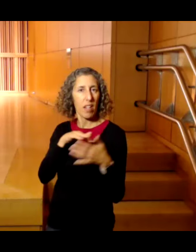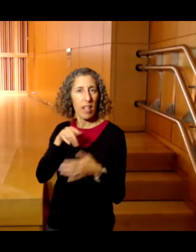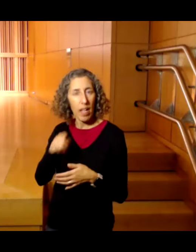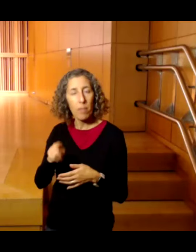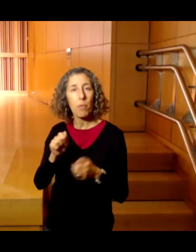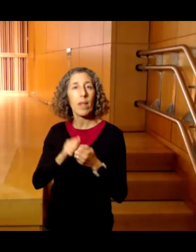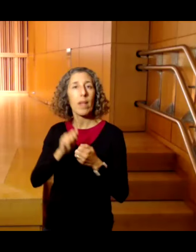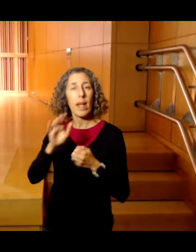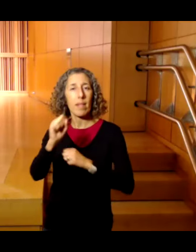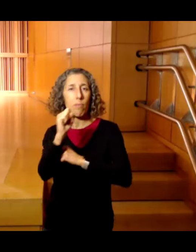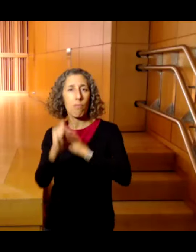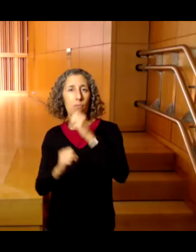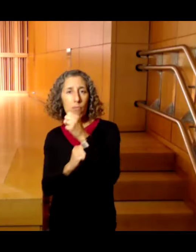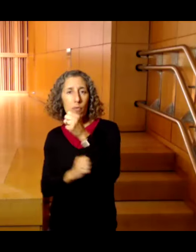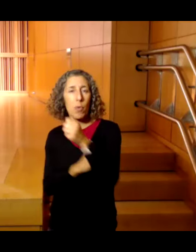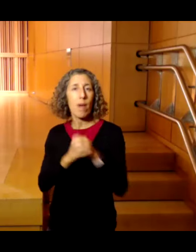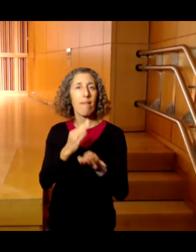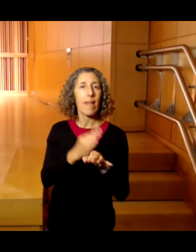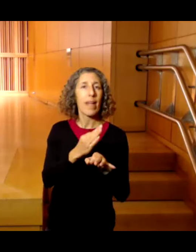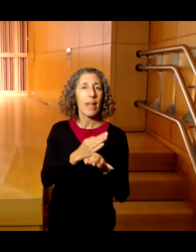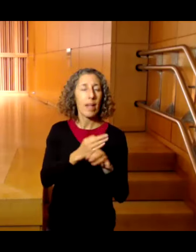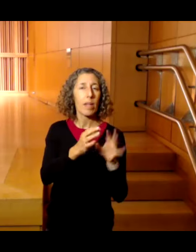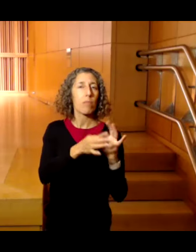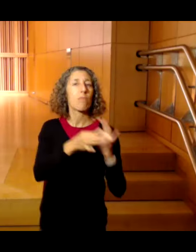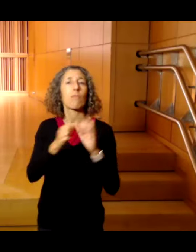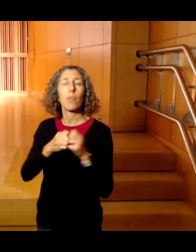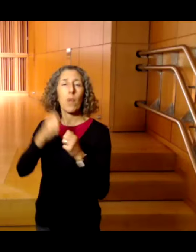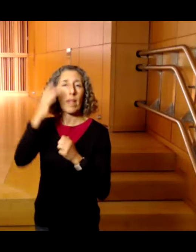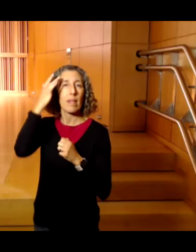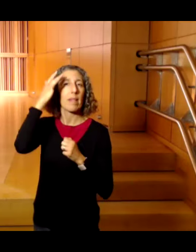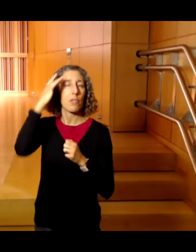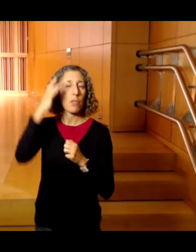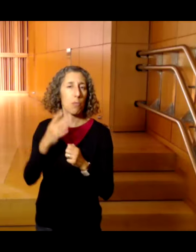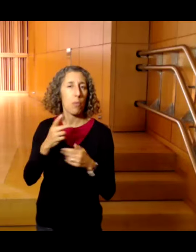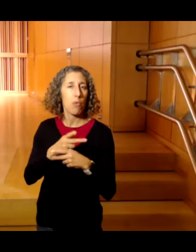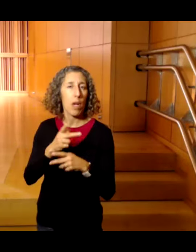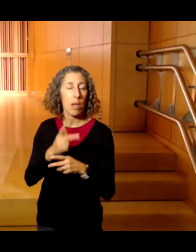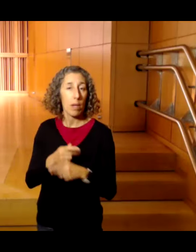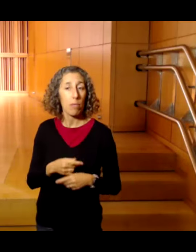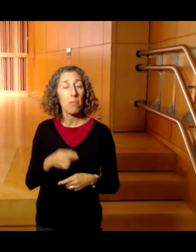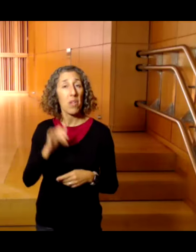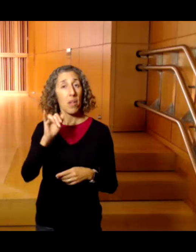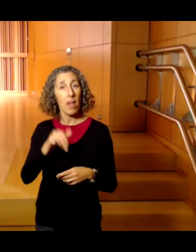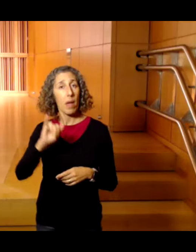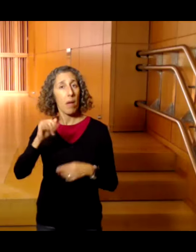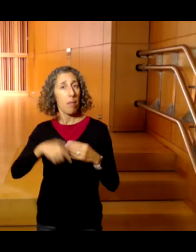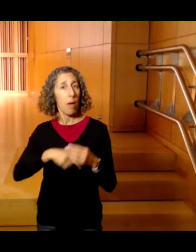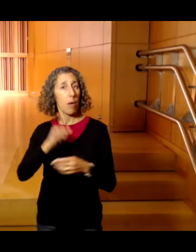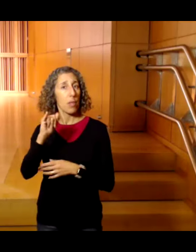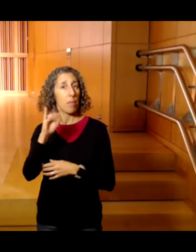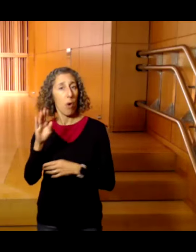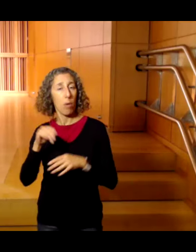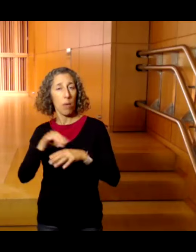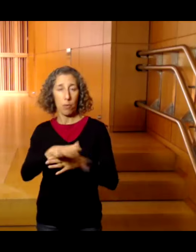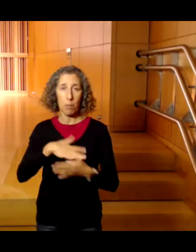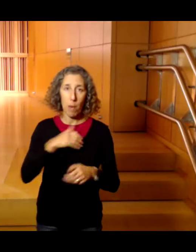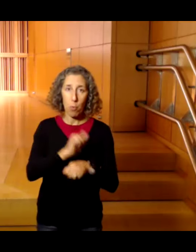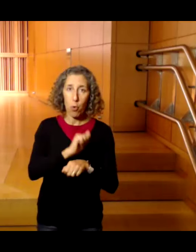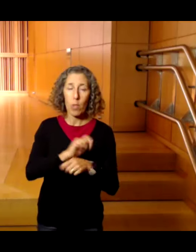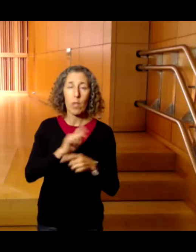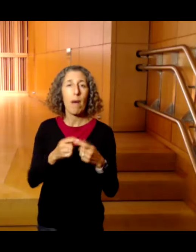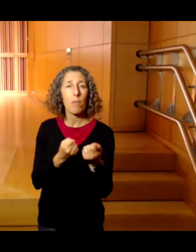As any American intellectual whom I have encountered. In making this point, I would draw your attention to a particularly precious piece of Baldwin's archive.